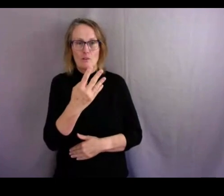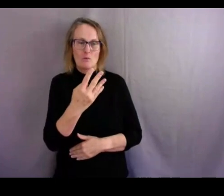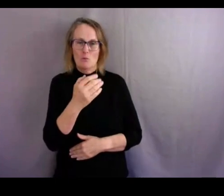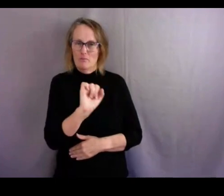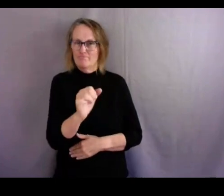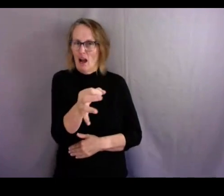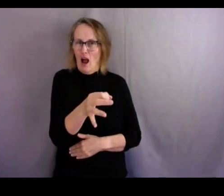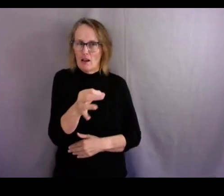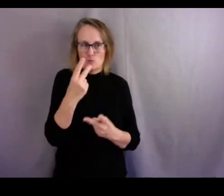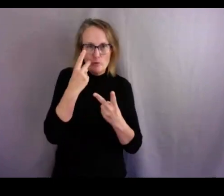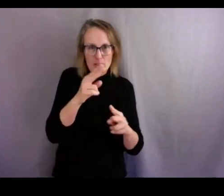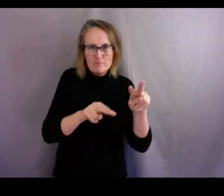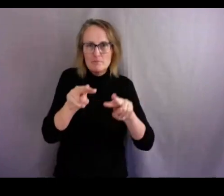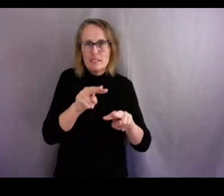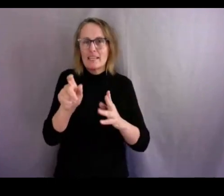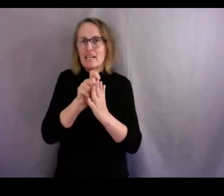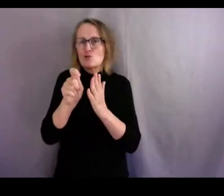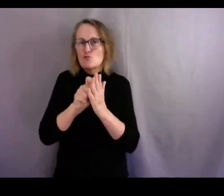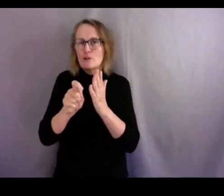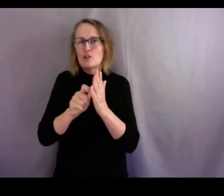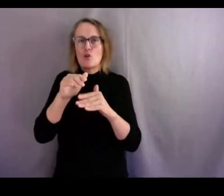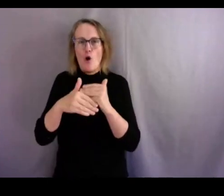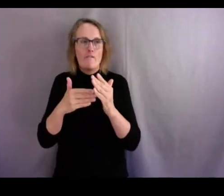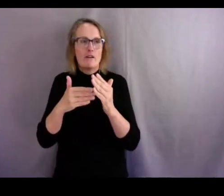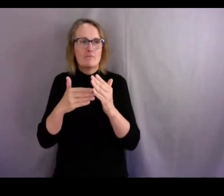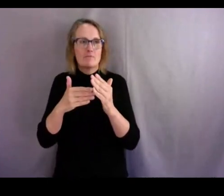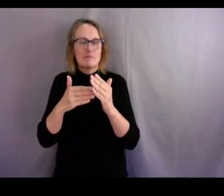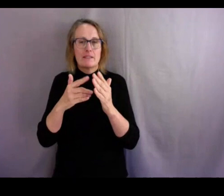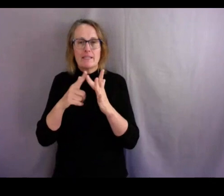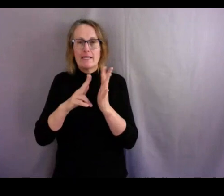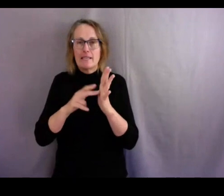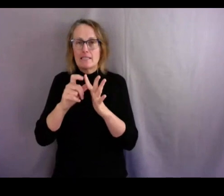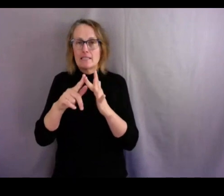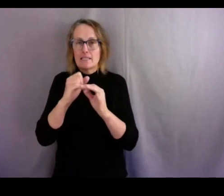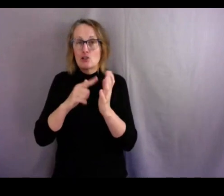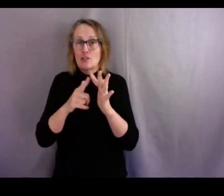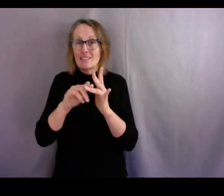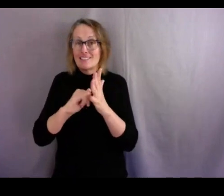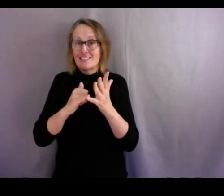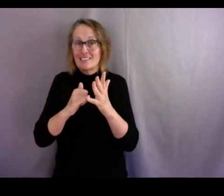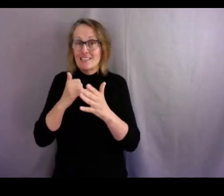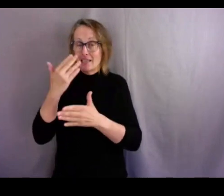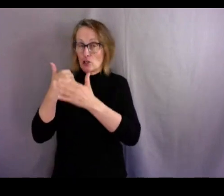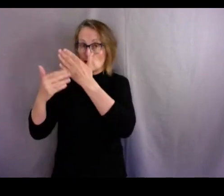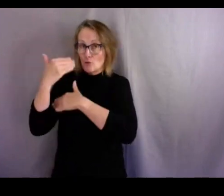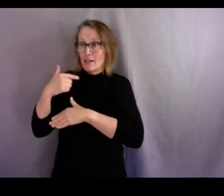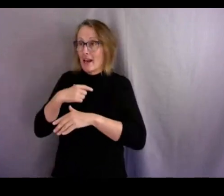and written on indigenous histories, empire and art. As a curator, he has collaborated with artists, including John Pule and Mark Adams,